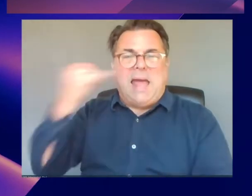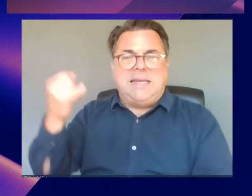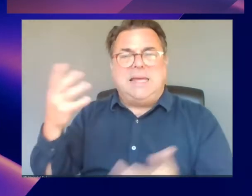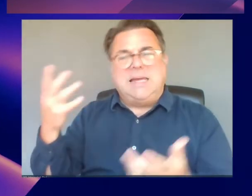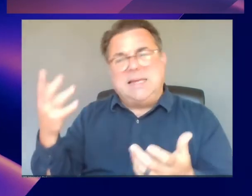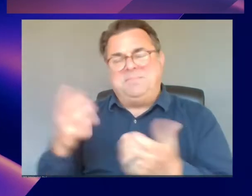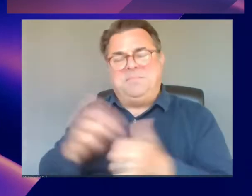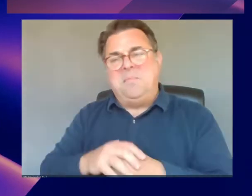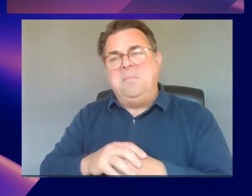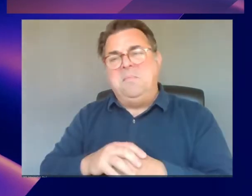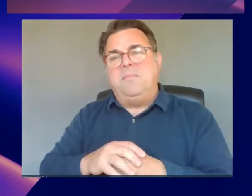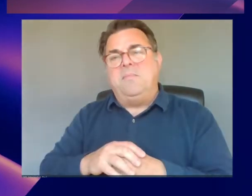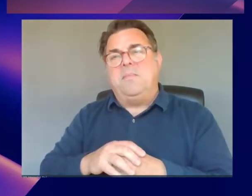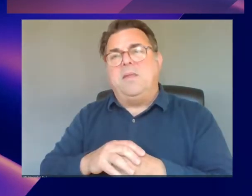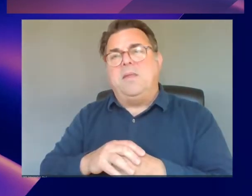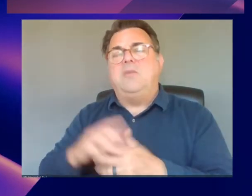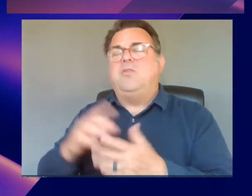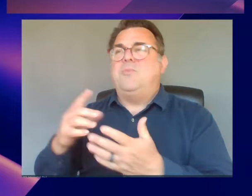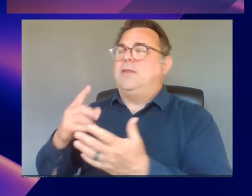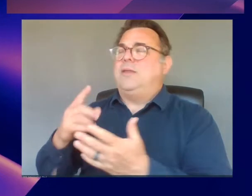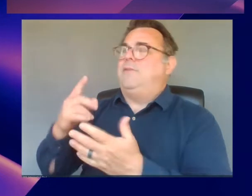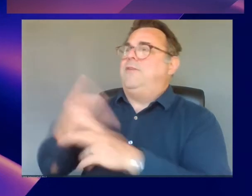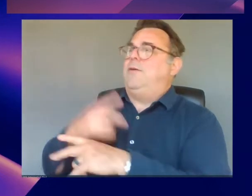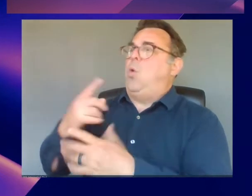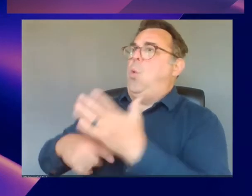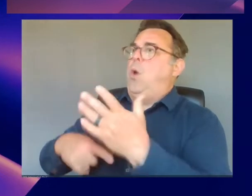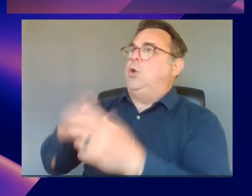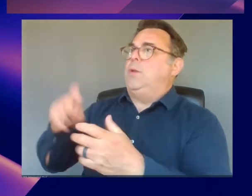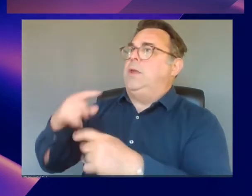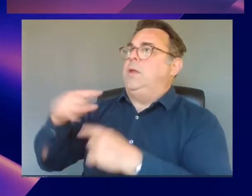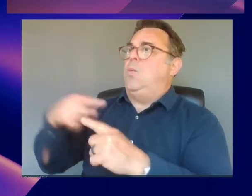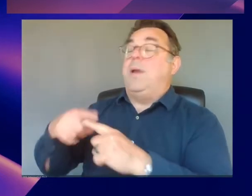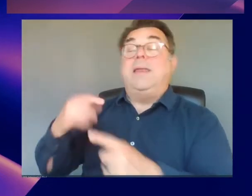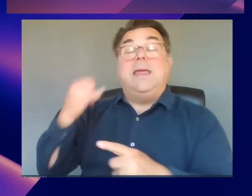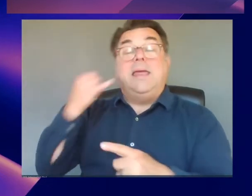and what to use when. If you are very familiar with open source technology,